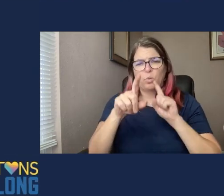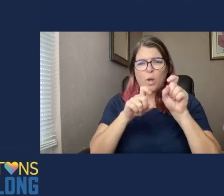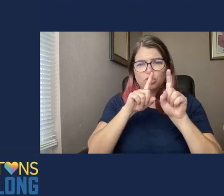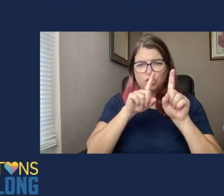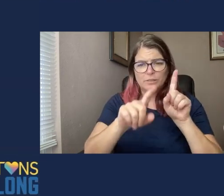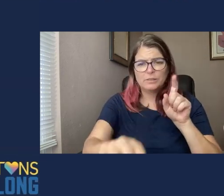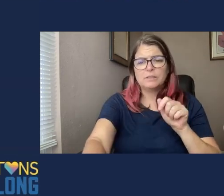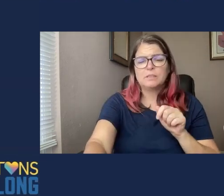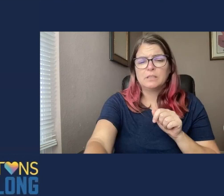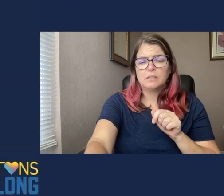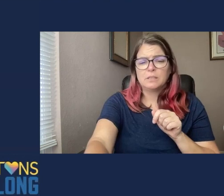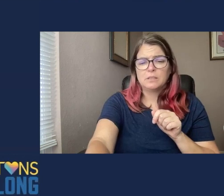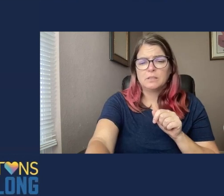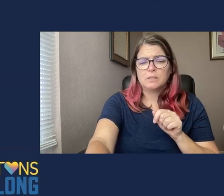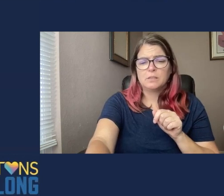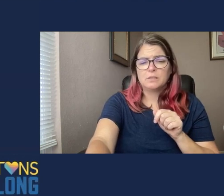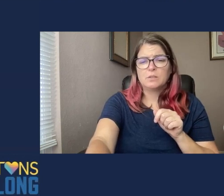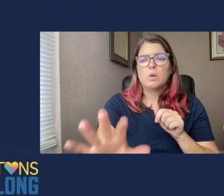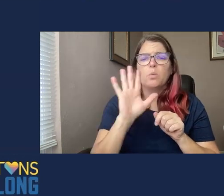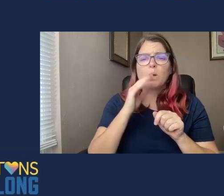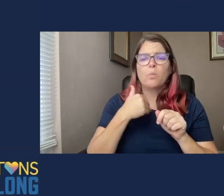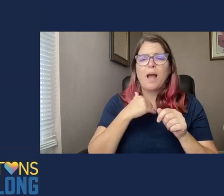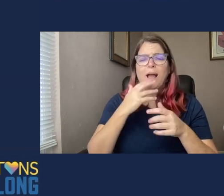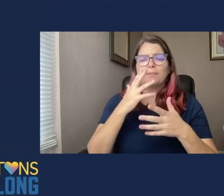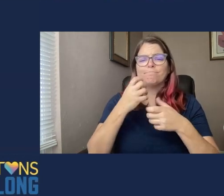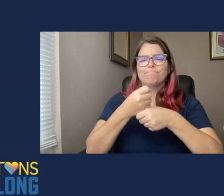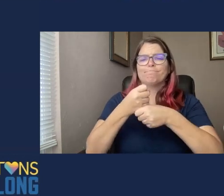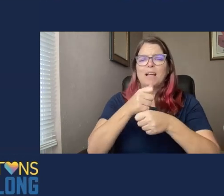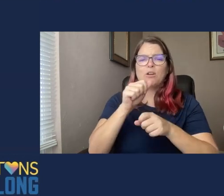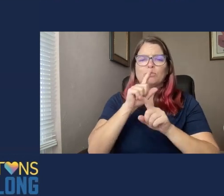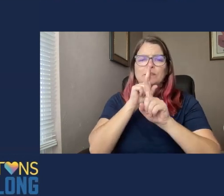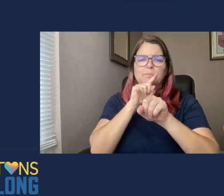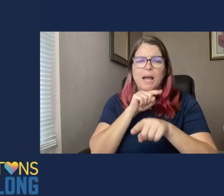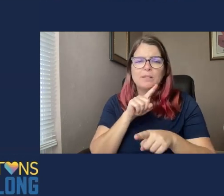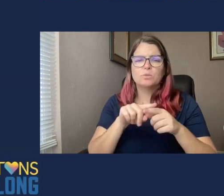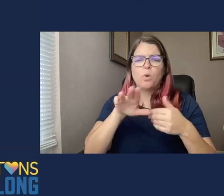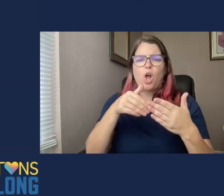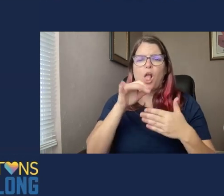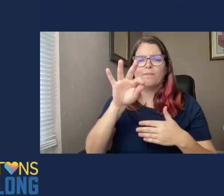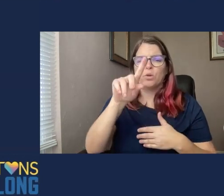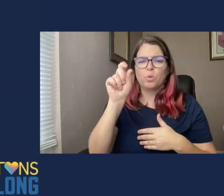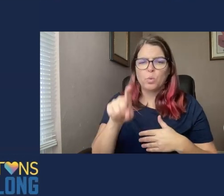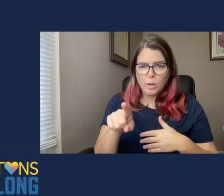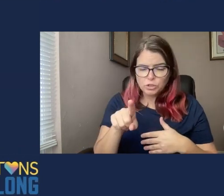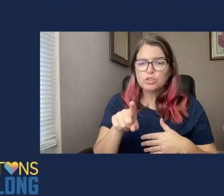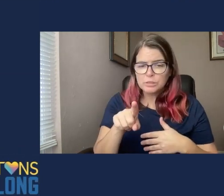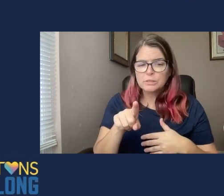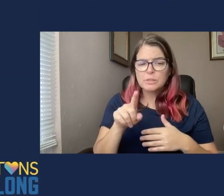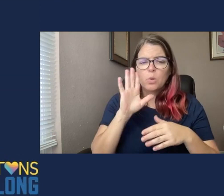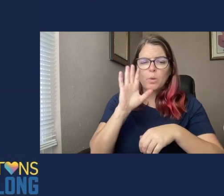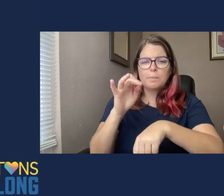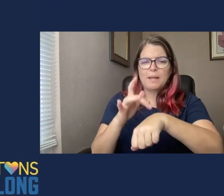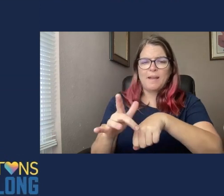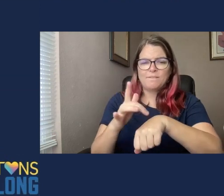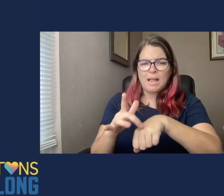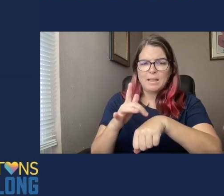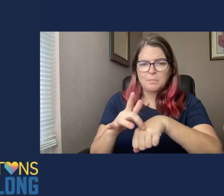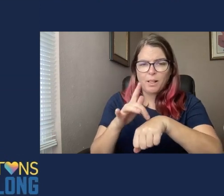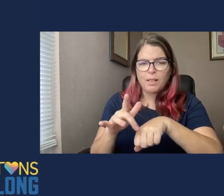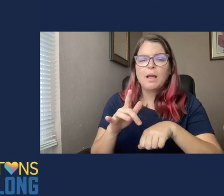in education and dialogue. Right? So incredibly important to establish interfaith programs